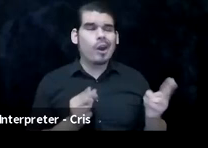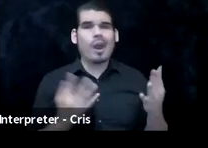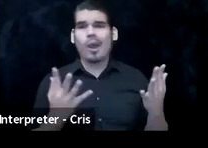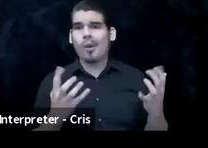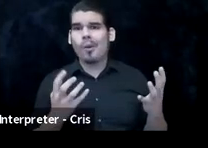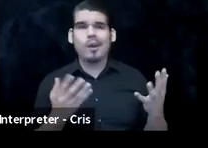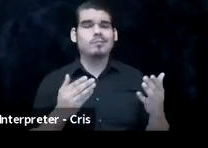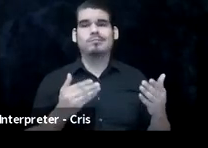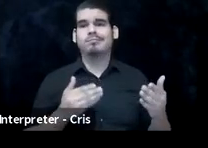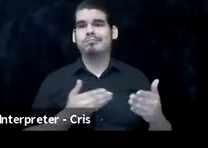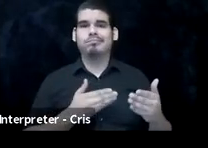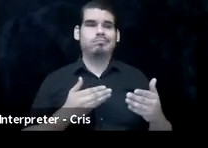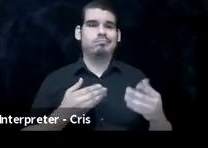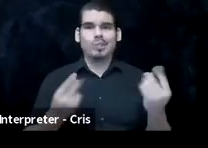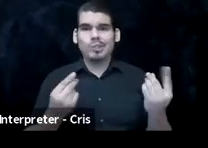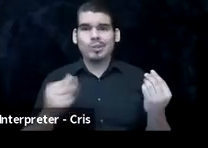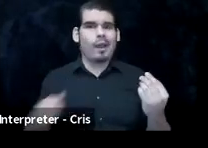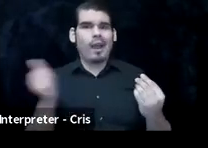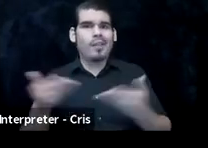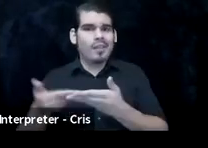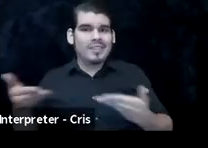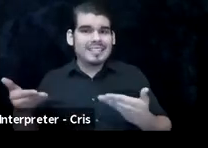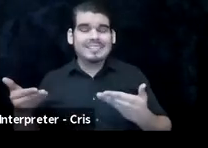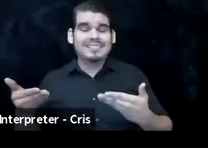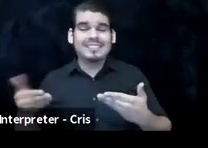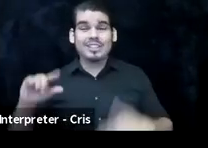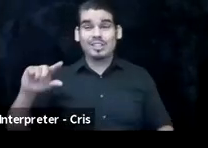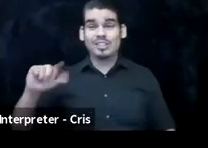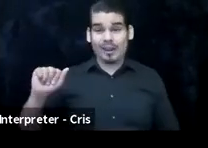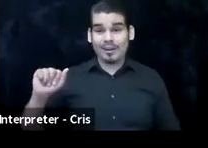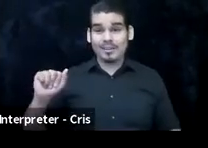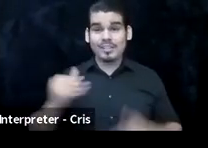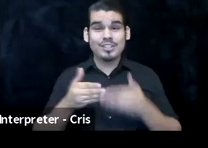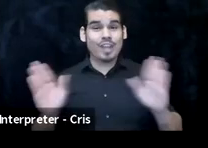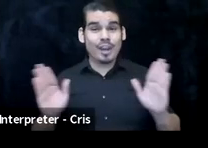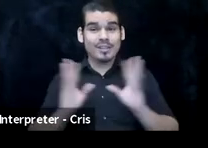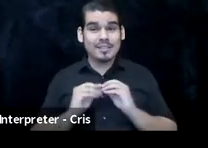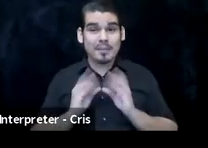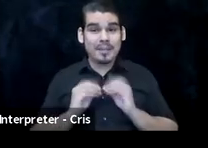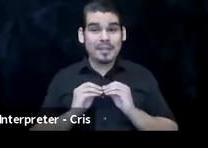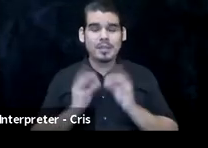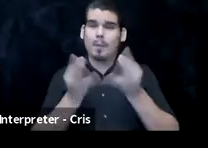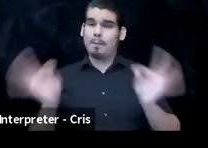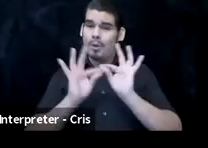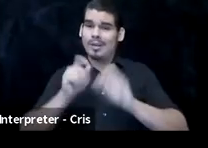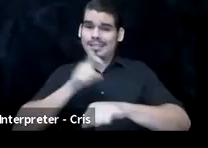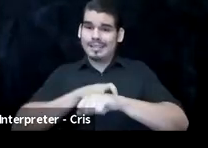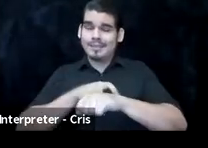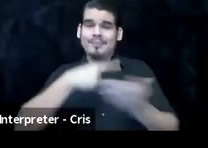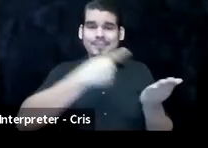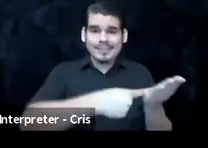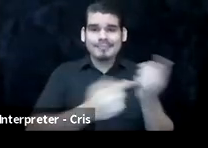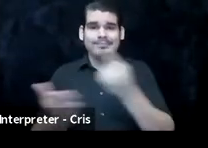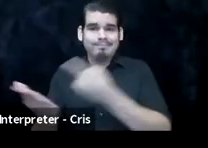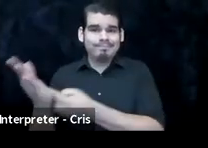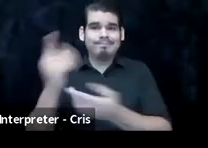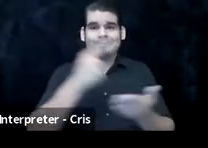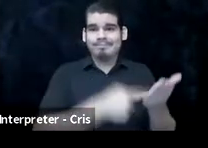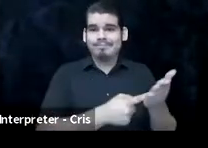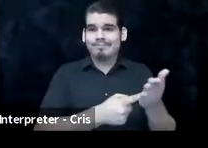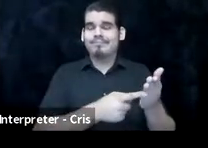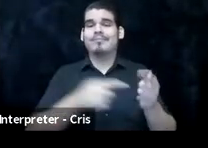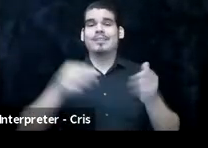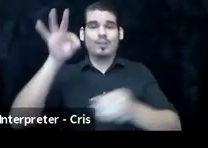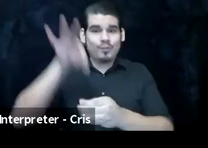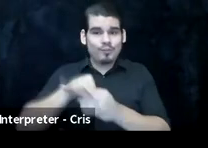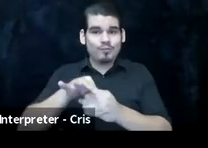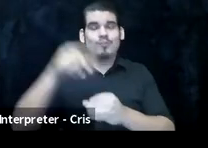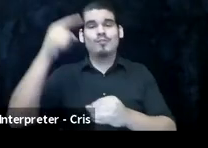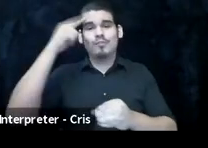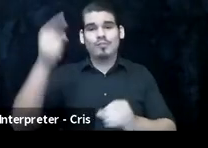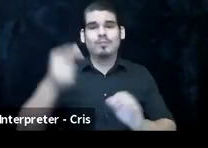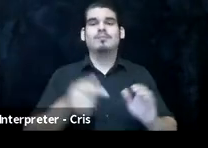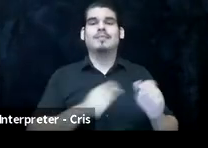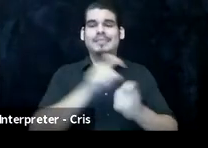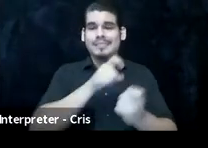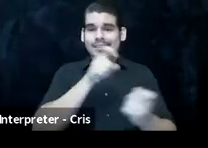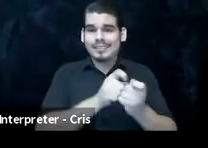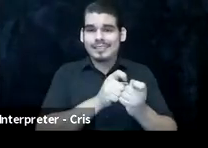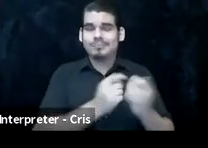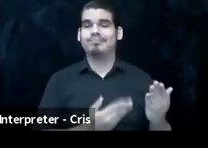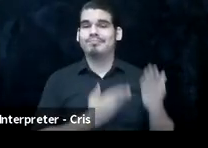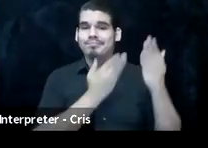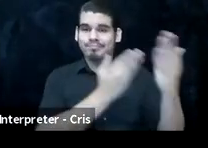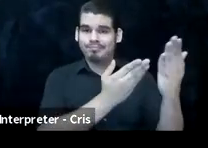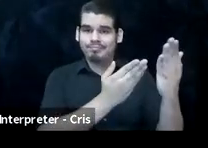Gerardo Chavez, RAD IX: keep in mind that you know General Assembly, this is a very important time to discuss, debate in board on resolutions that will determine the future of our advocacy so if at any point you realize that hey.